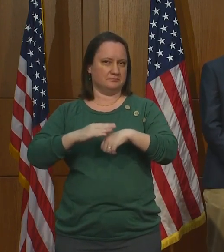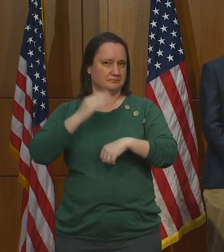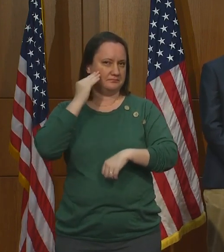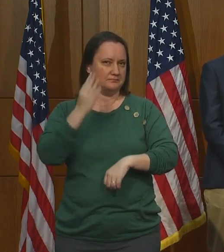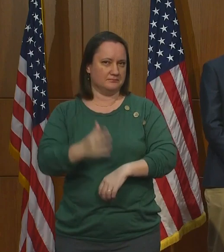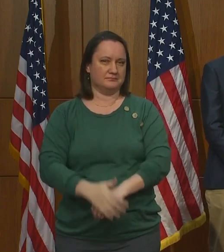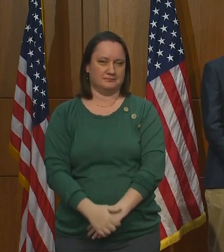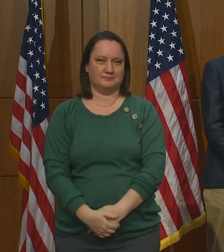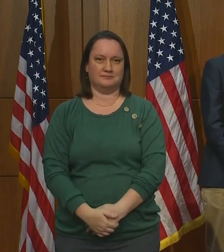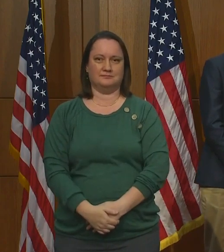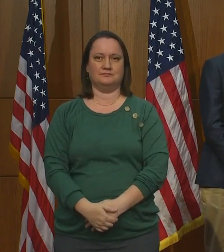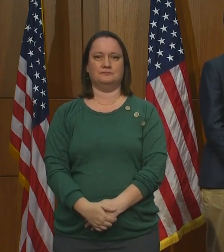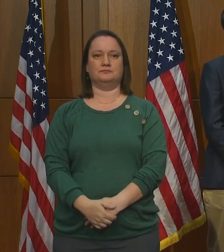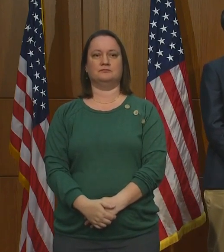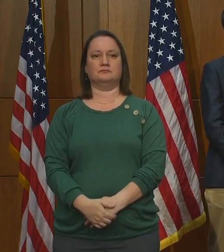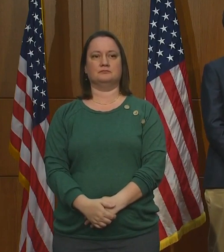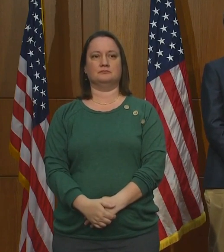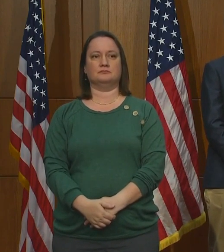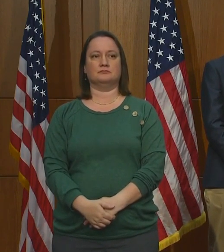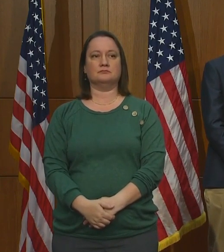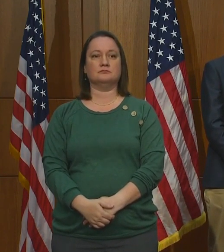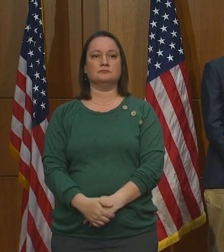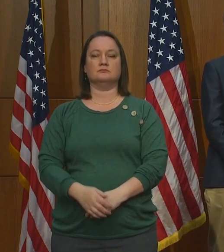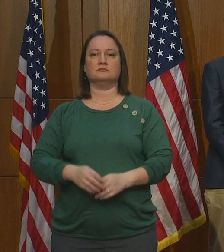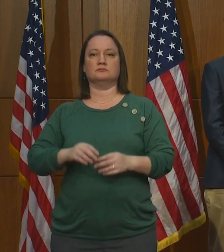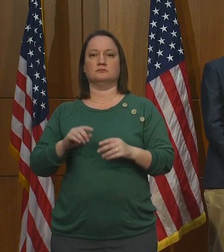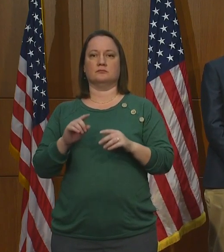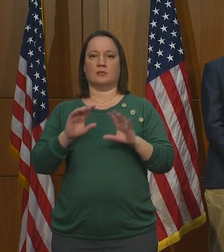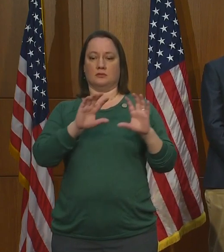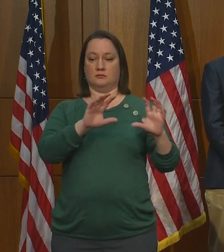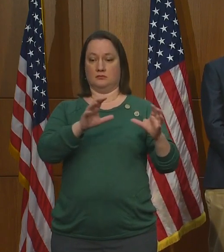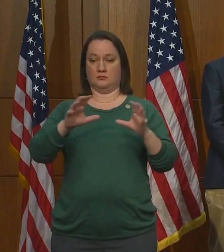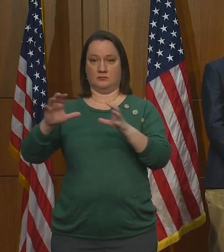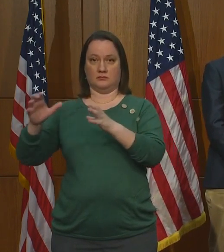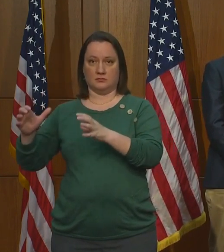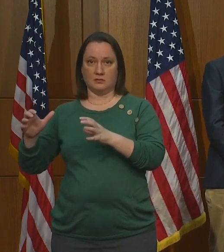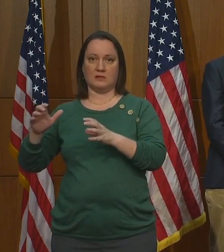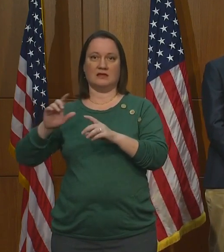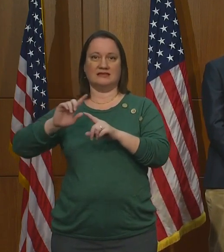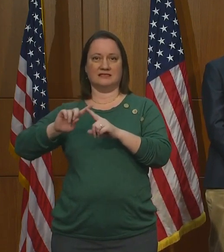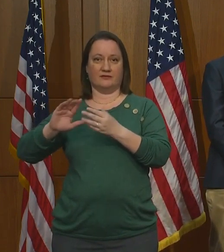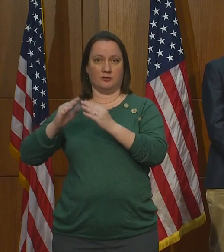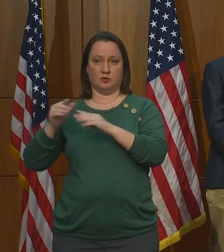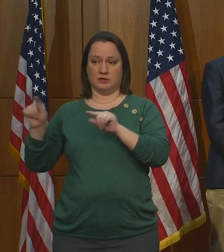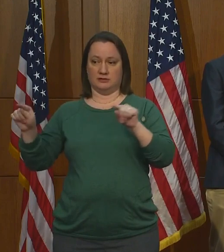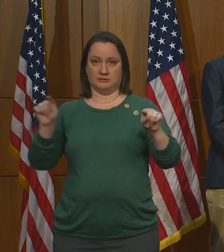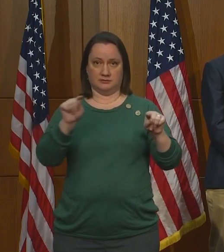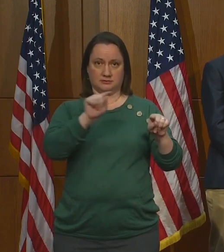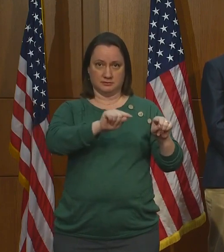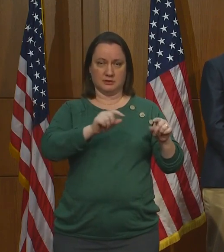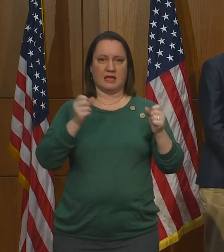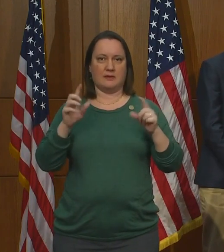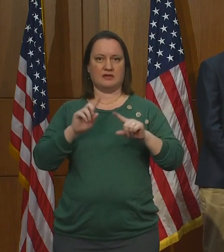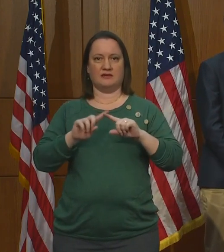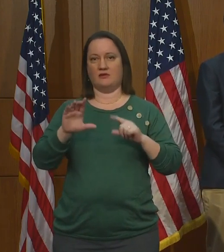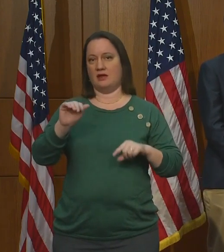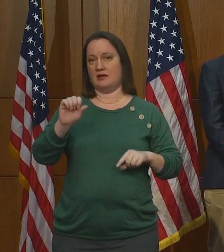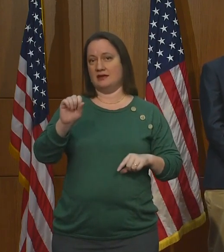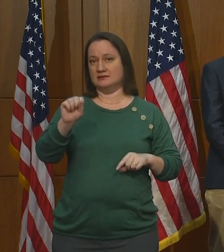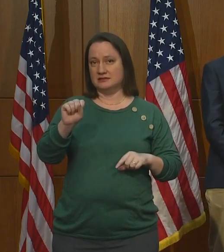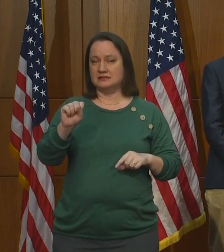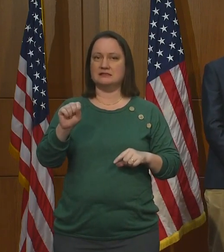DATA- FACE ON THE DEMOGRAPHIC